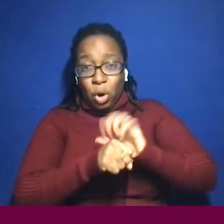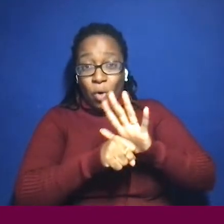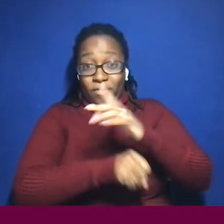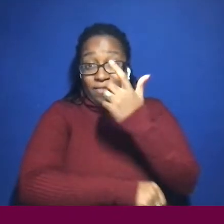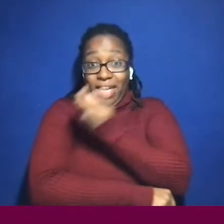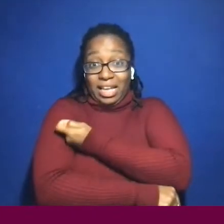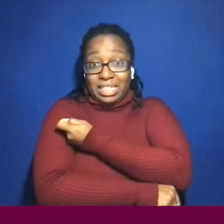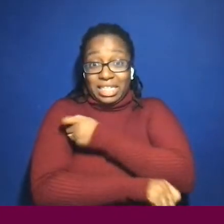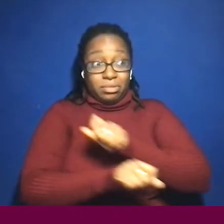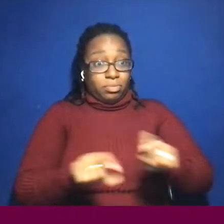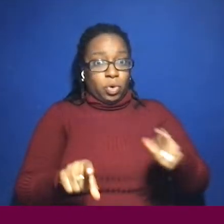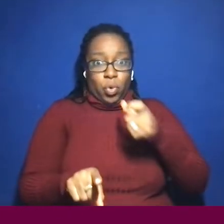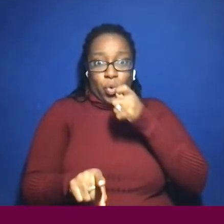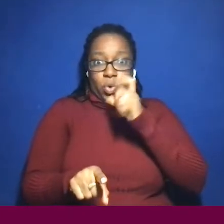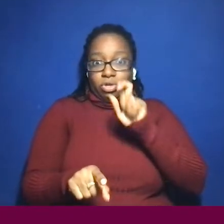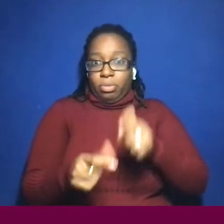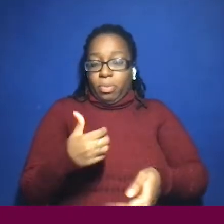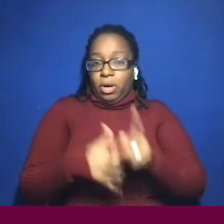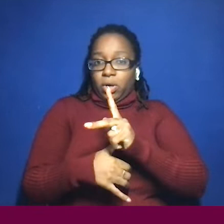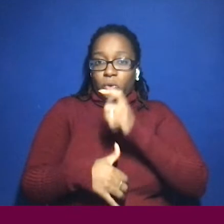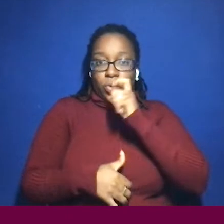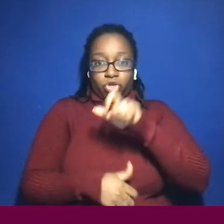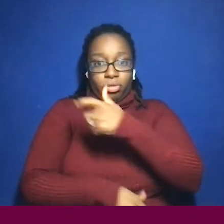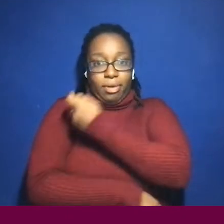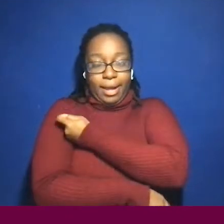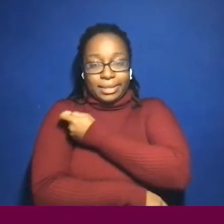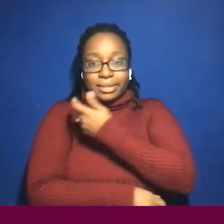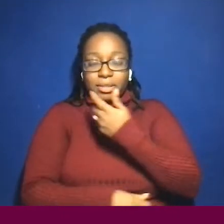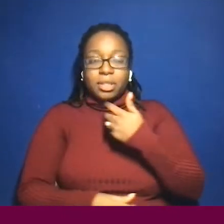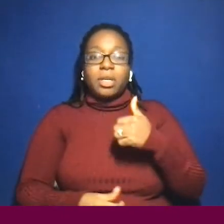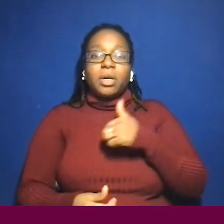first came out, like which group should be prioritized? Often you should think about,